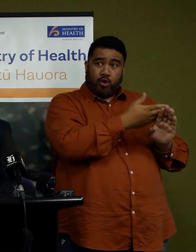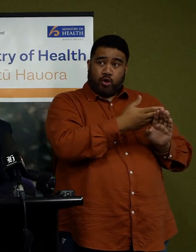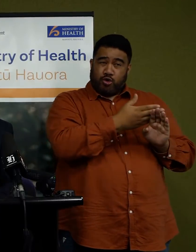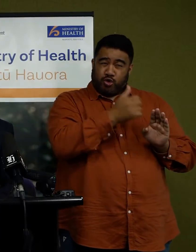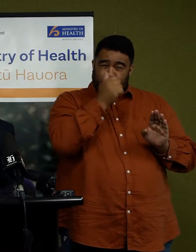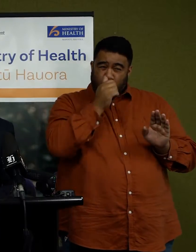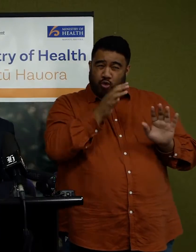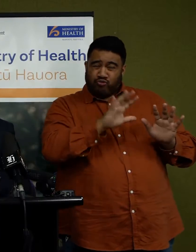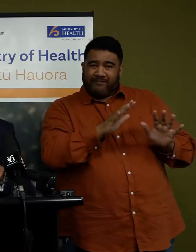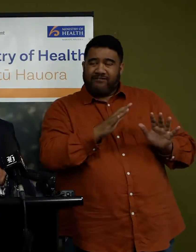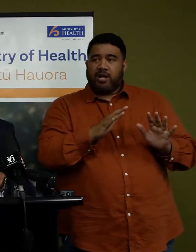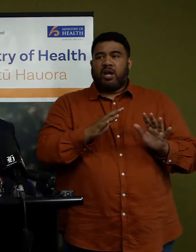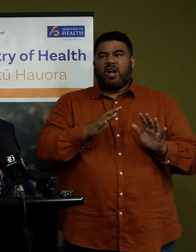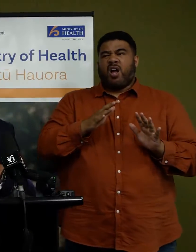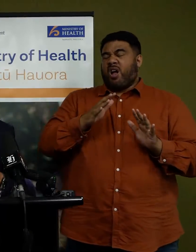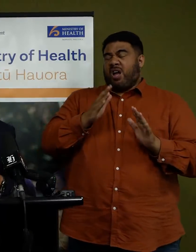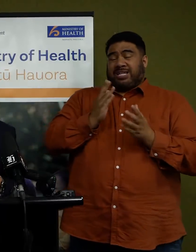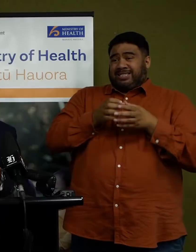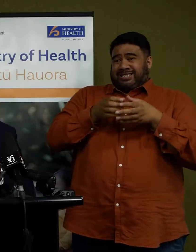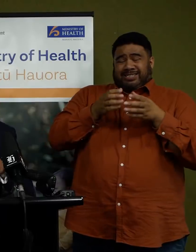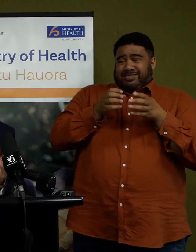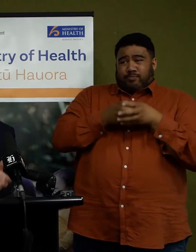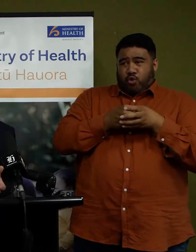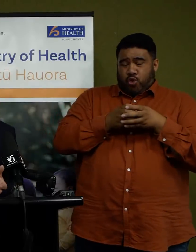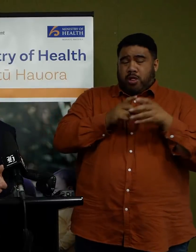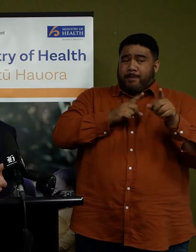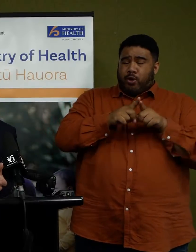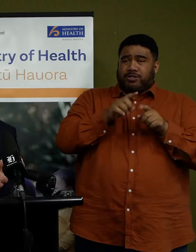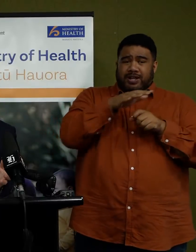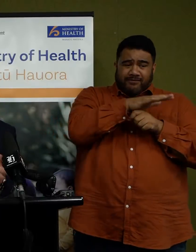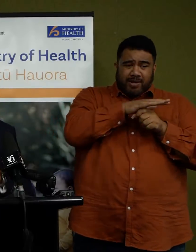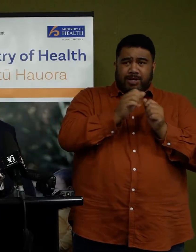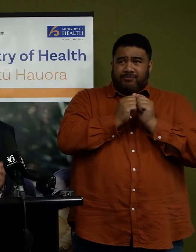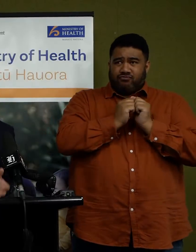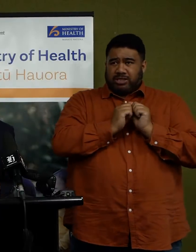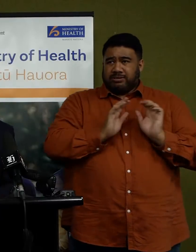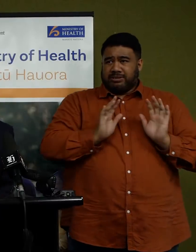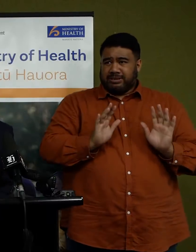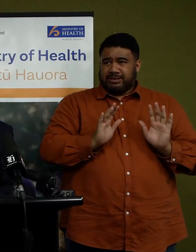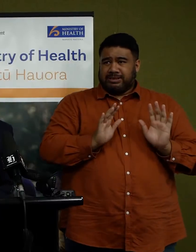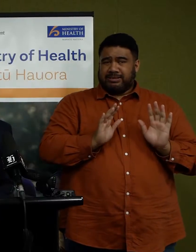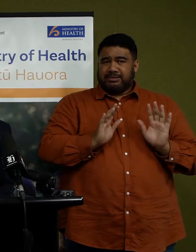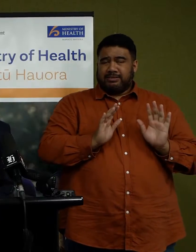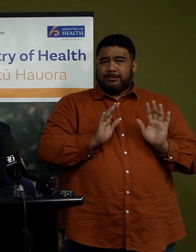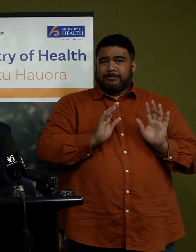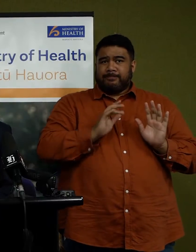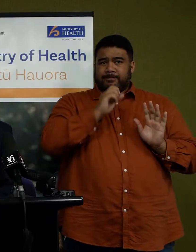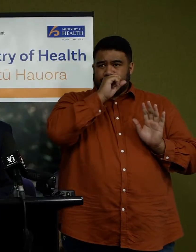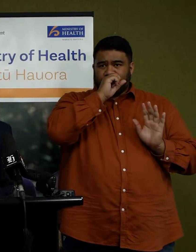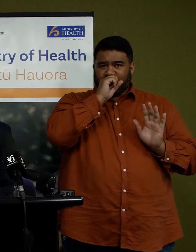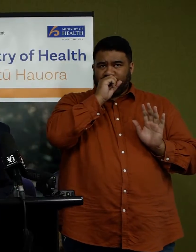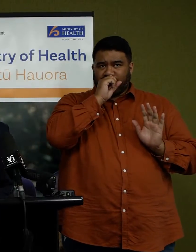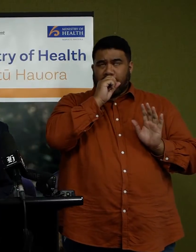It's a relatively small number of family and friend close contacts. And on the planes, I don't know what